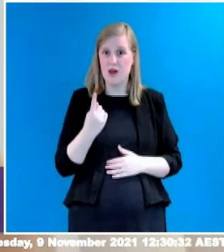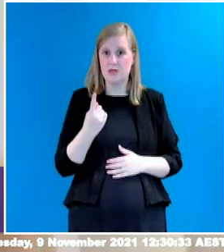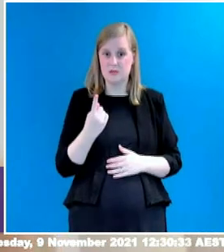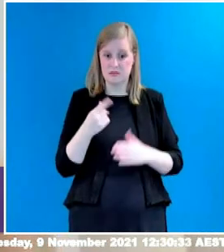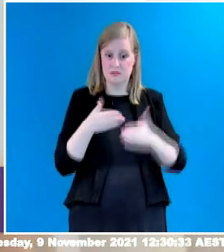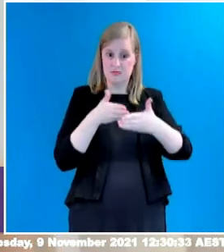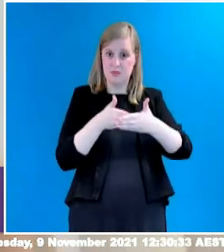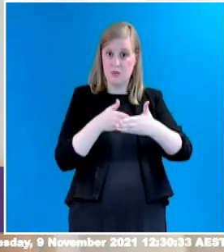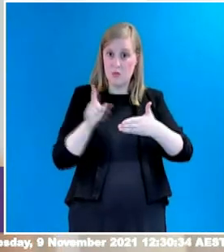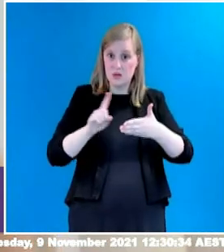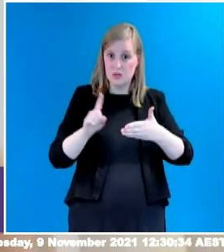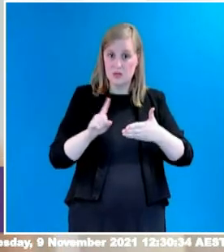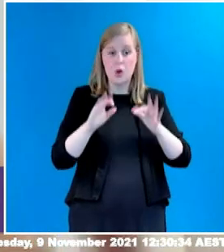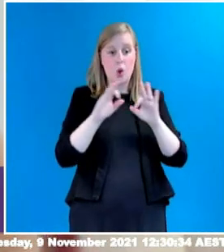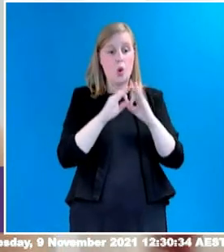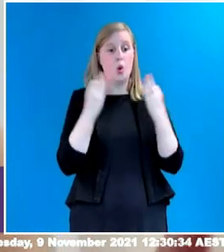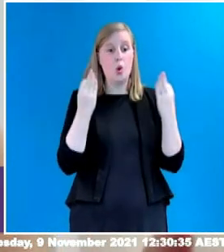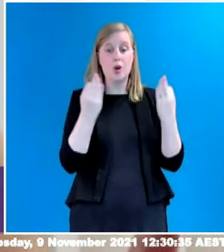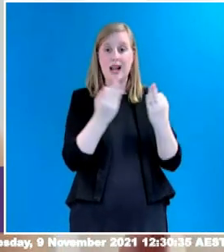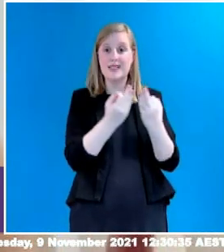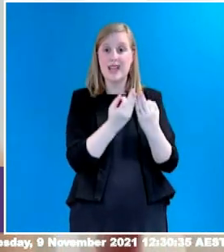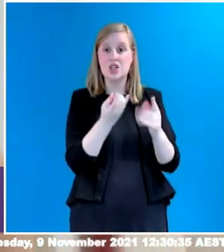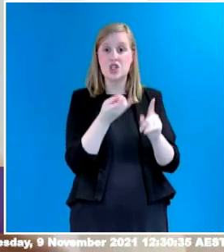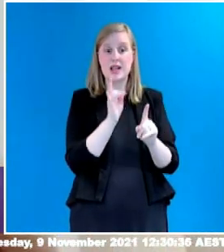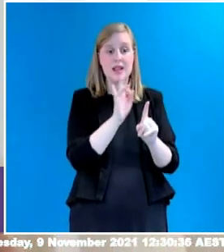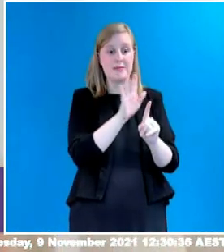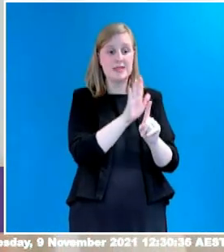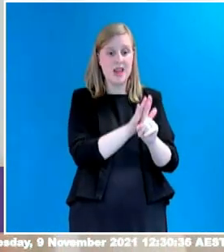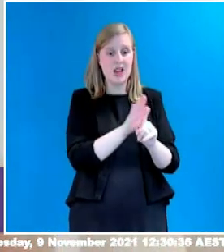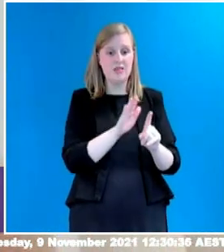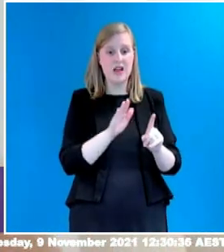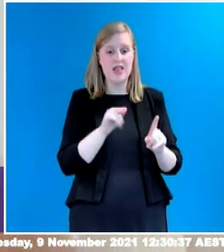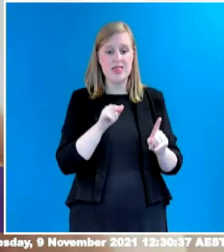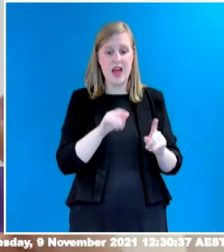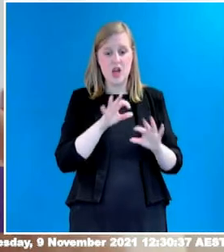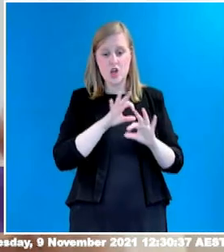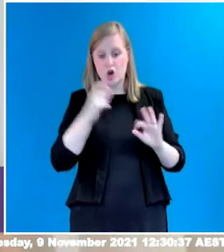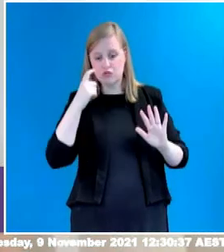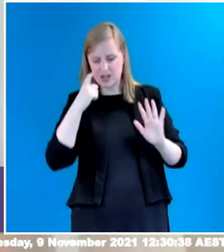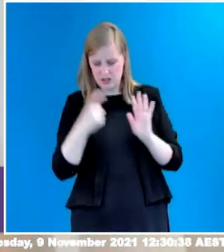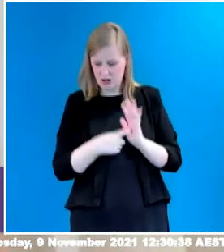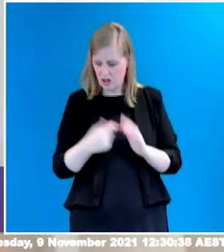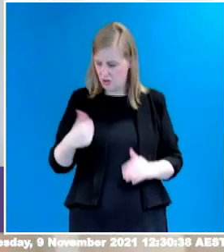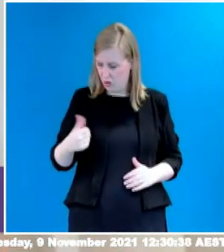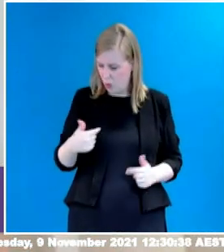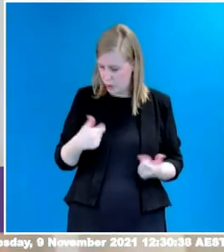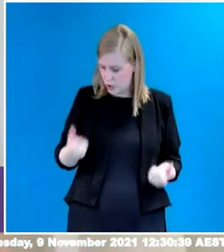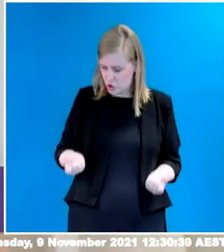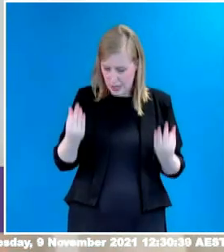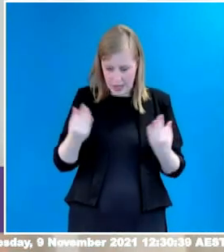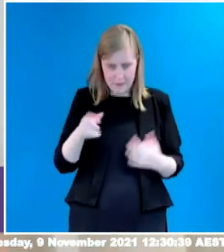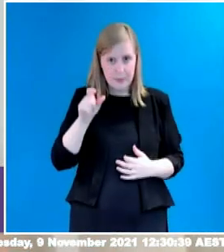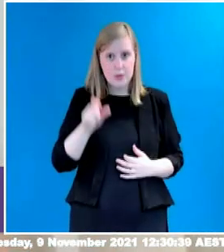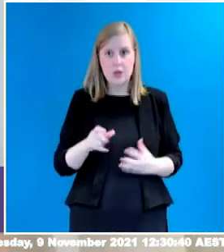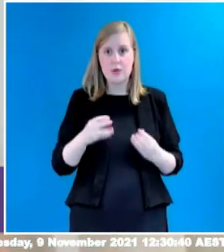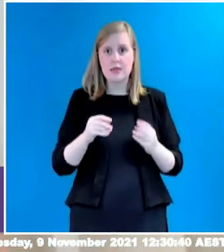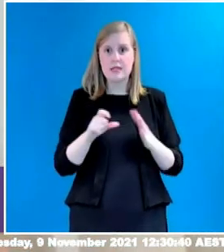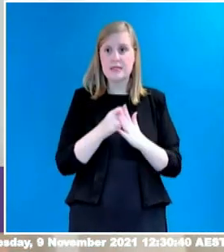They kind of know but they don't think they should do anything about it. Something else we identified very early in the piece at the Disability